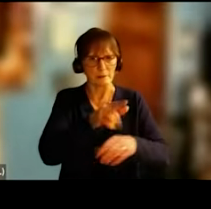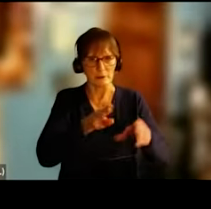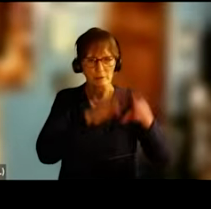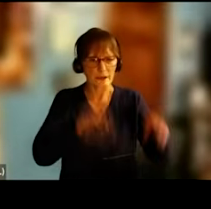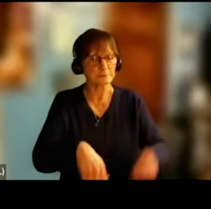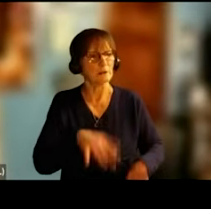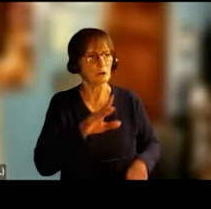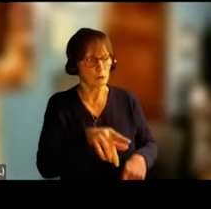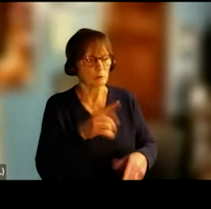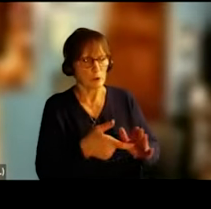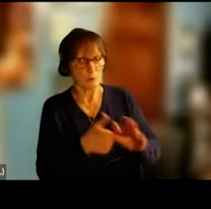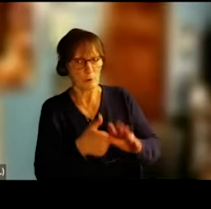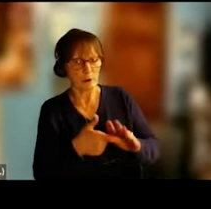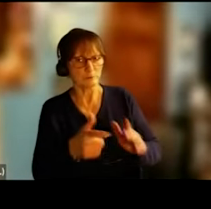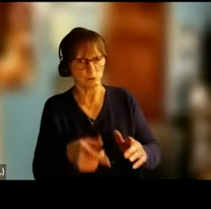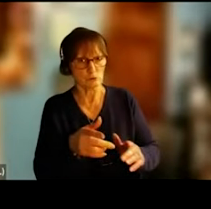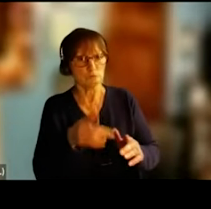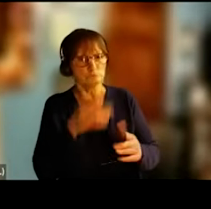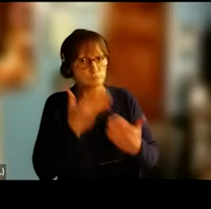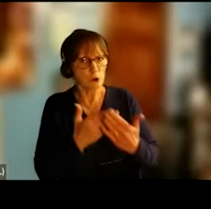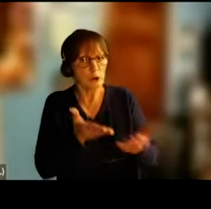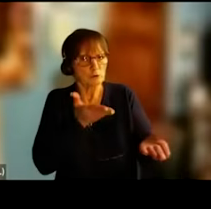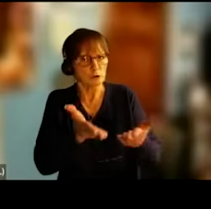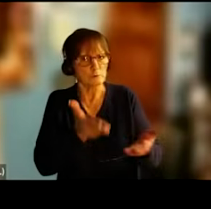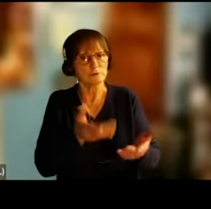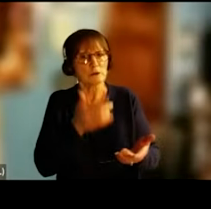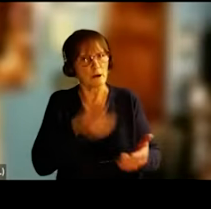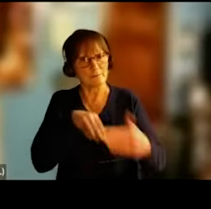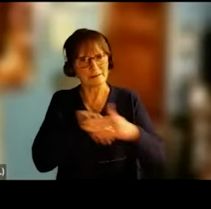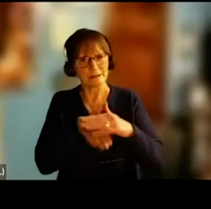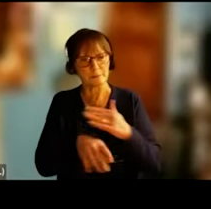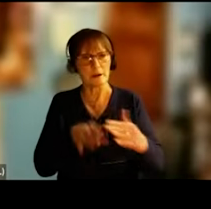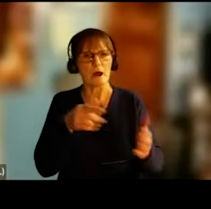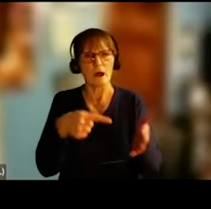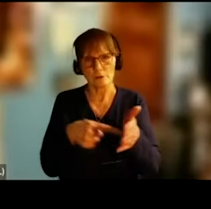It really requires these wraparound services and consideration of accessibility, affordability, and harm reduction.